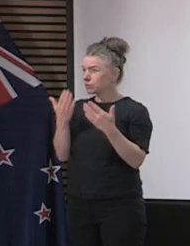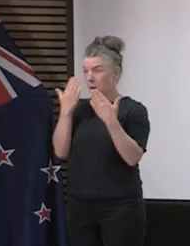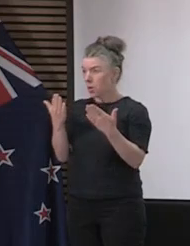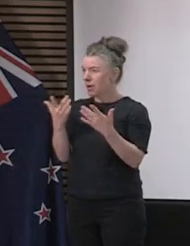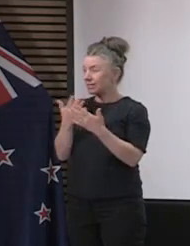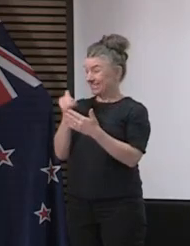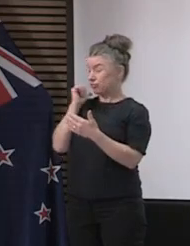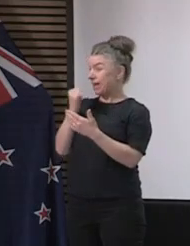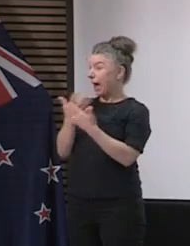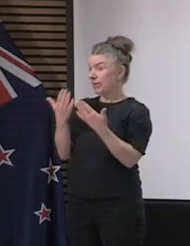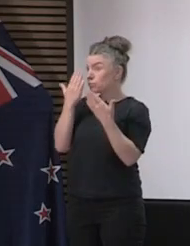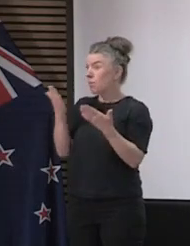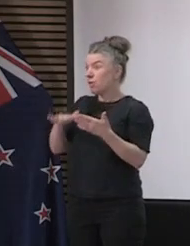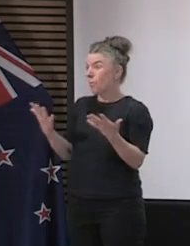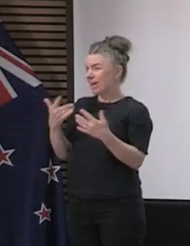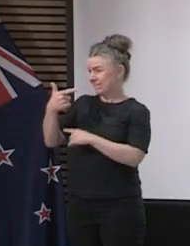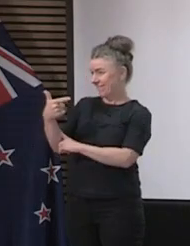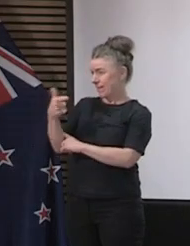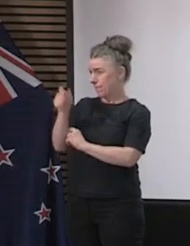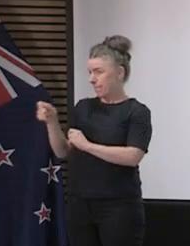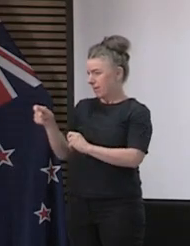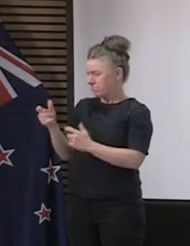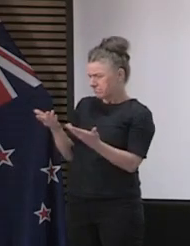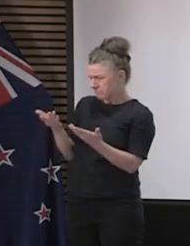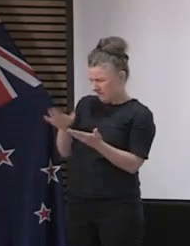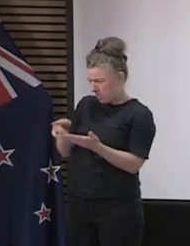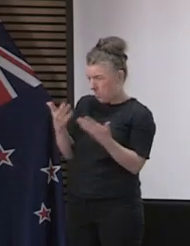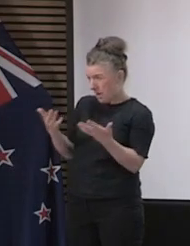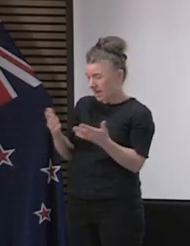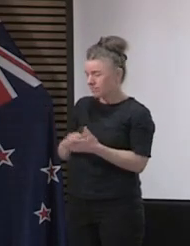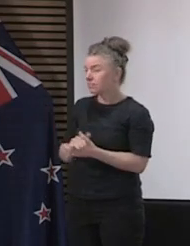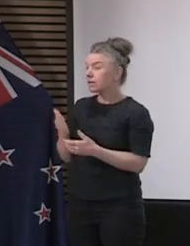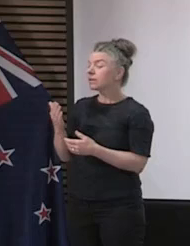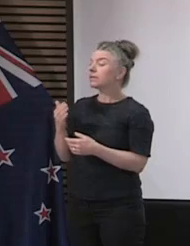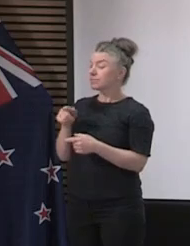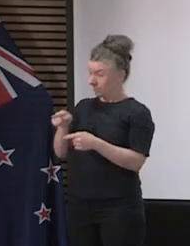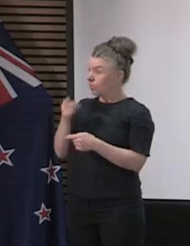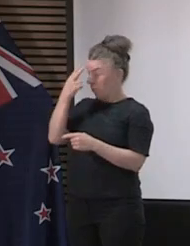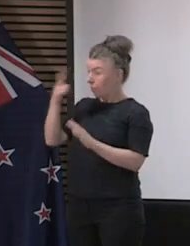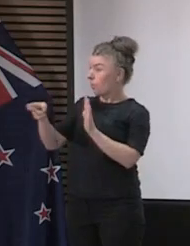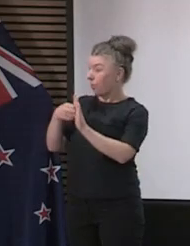entirely clear where the source was. We were down to